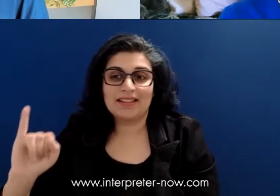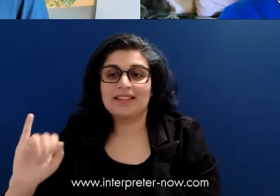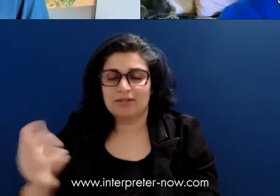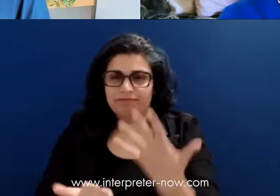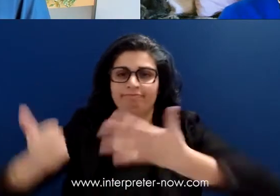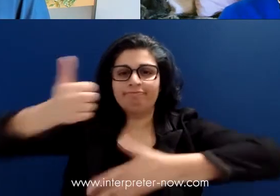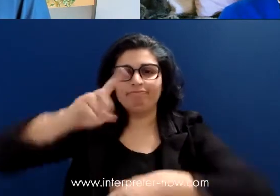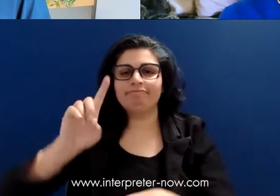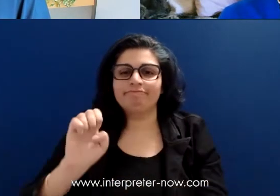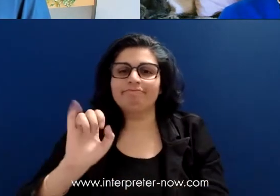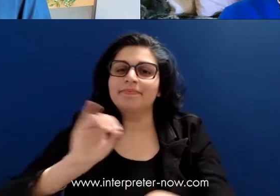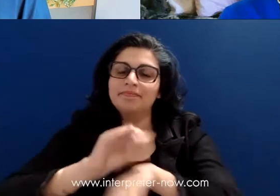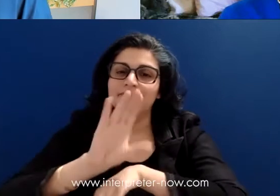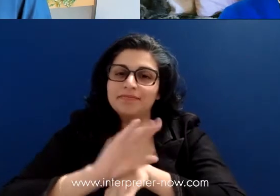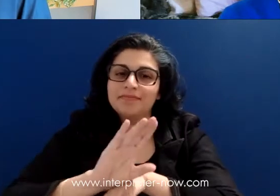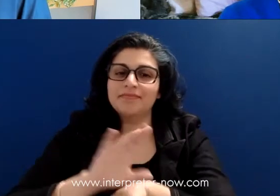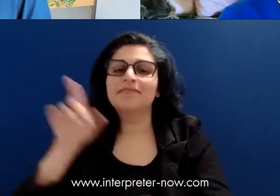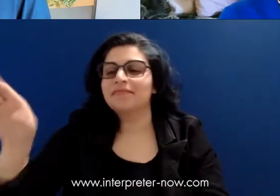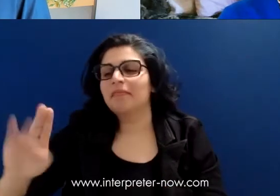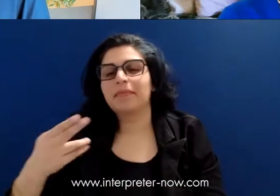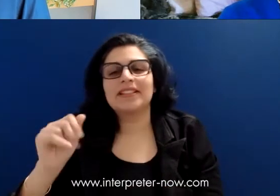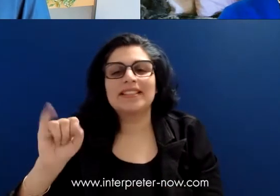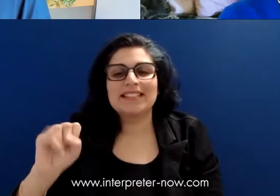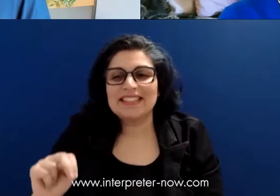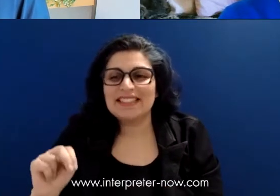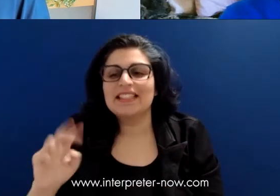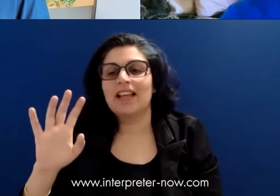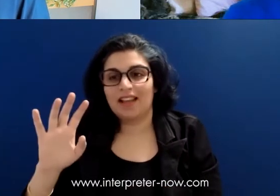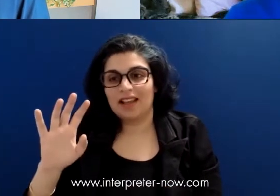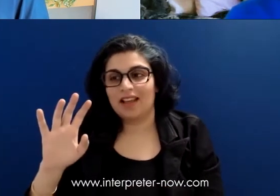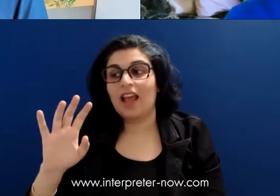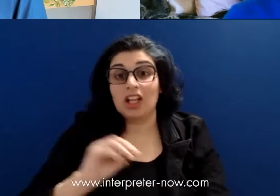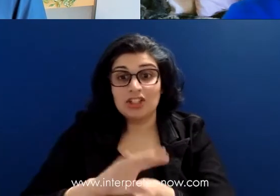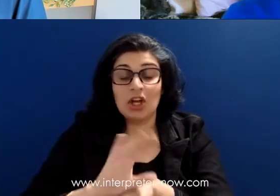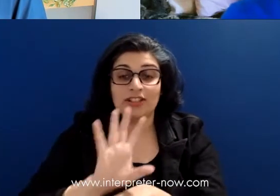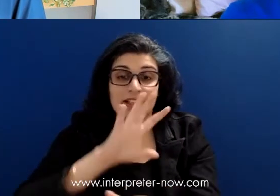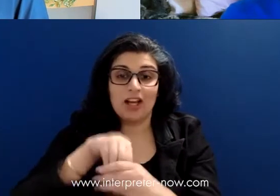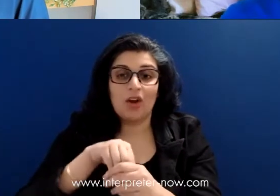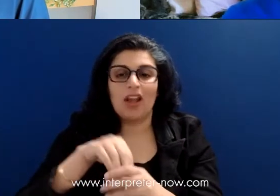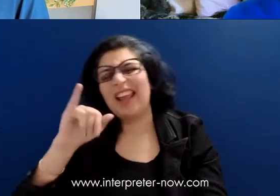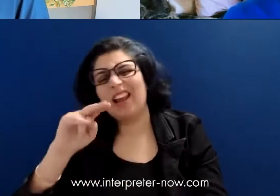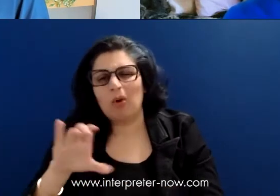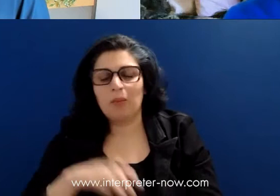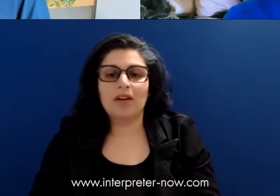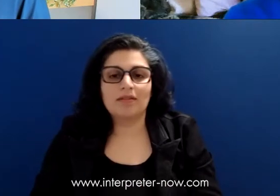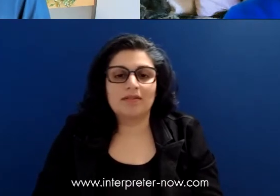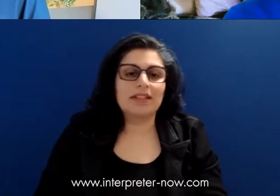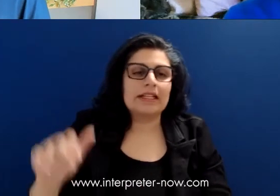at bhasin consulting inc. We'll be talking about how empathy can be learned, the science and theory behind it,